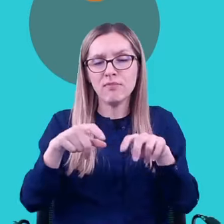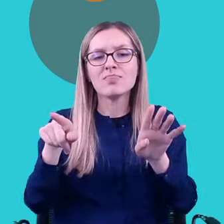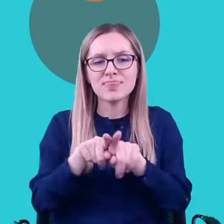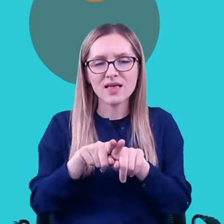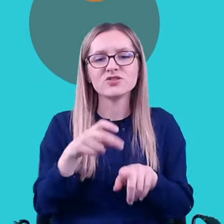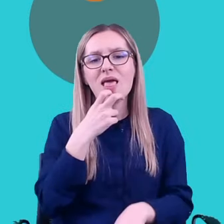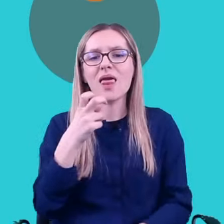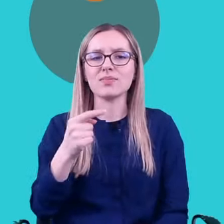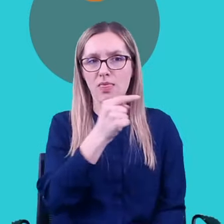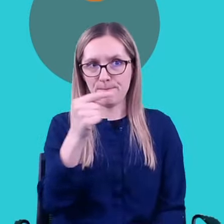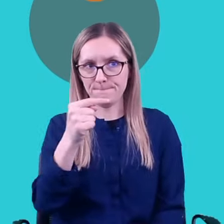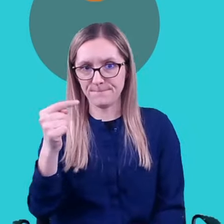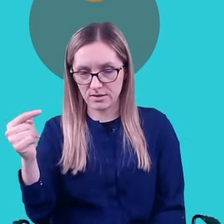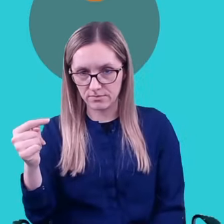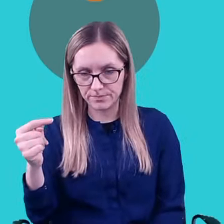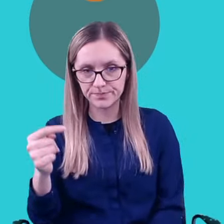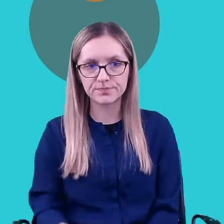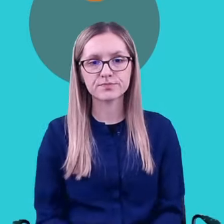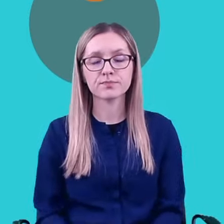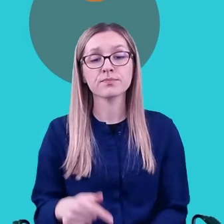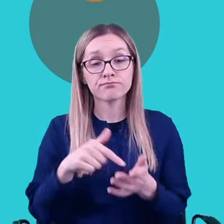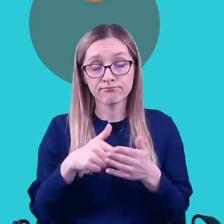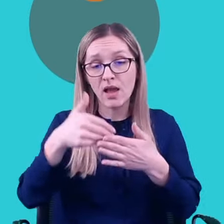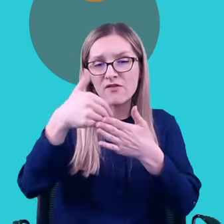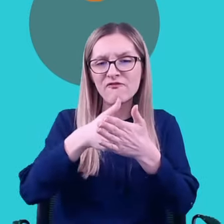Thus, in this material, such areas will appear,